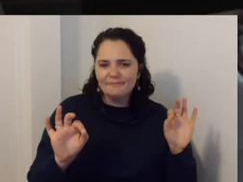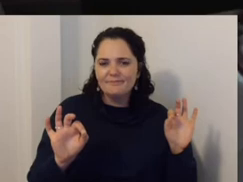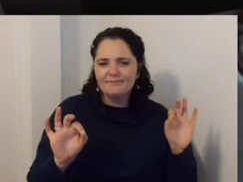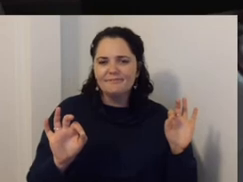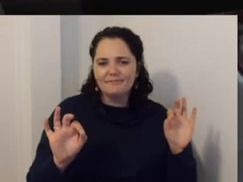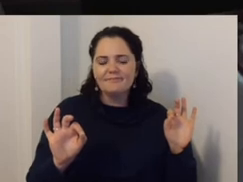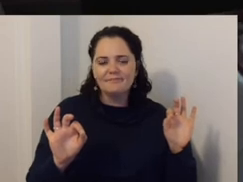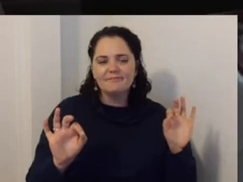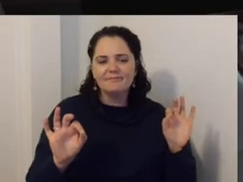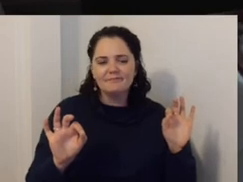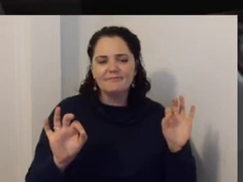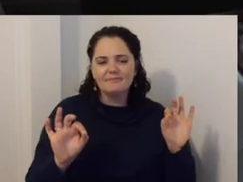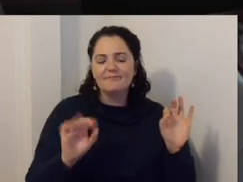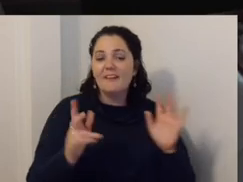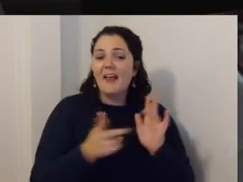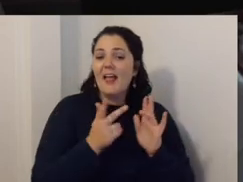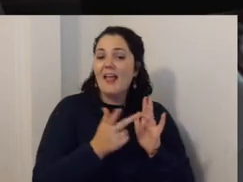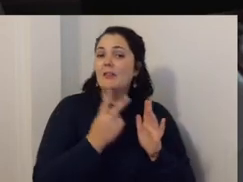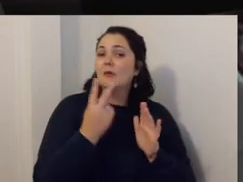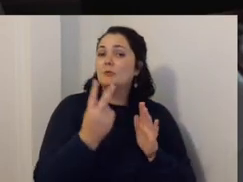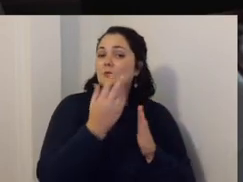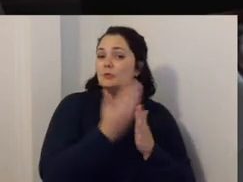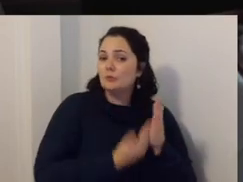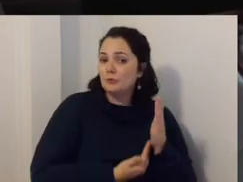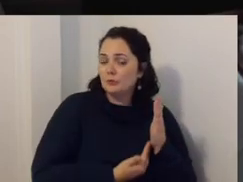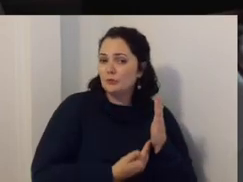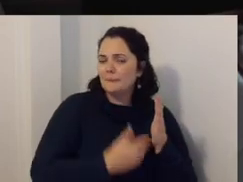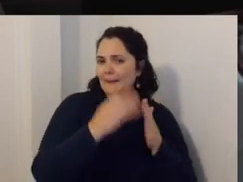you'll remember from the Vouet as well as from the Velasquez, they were very tightly cropped